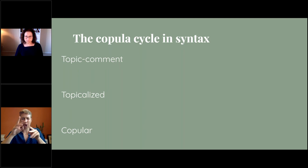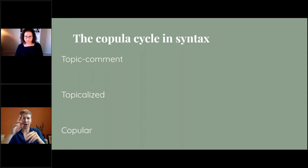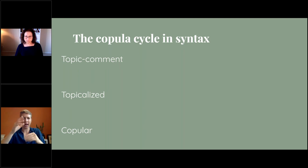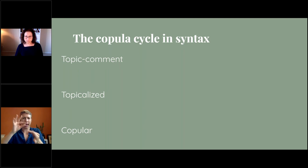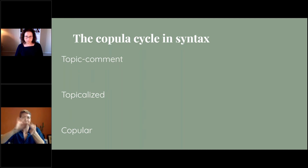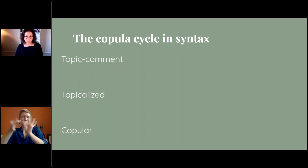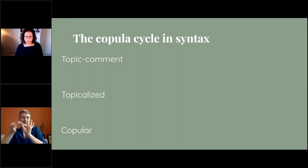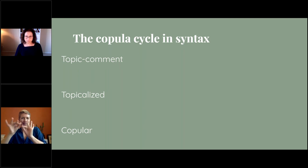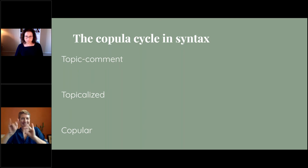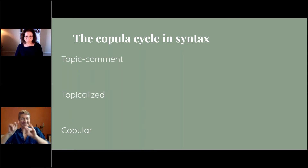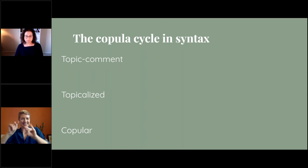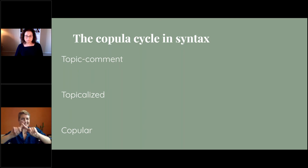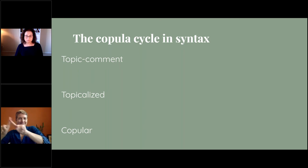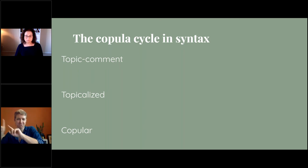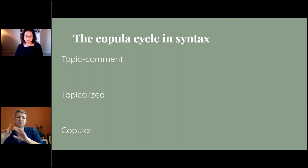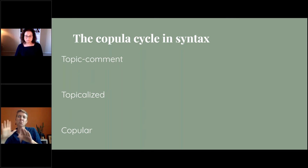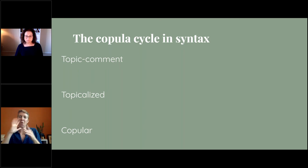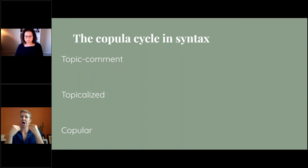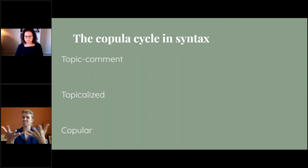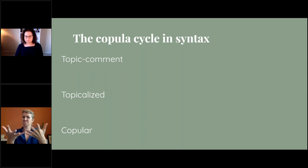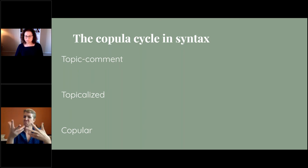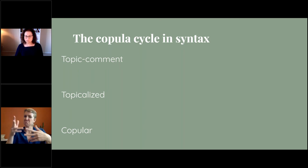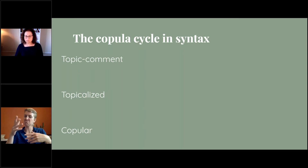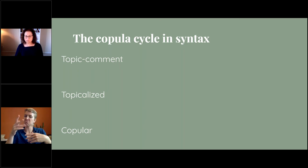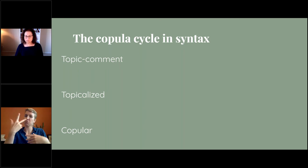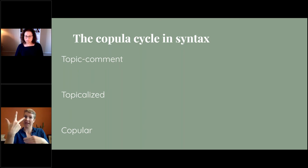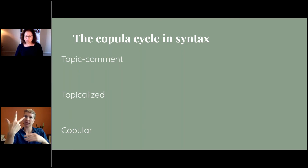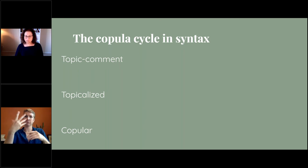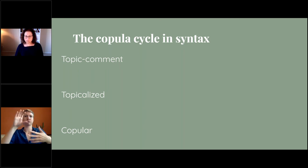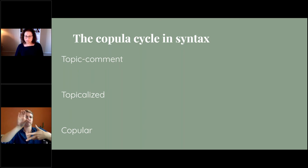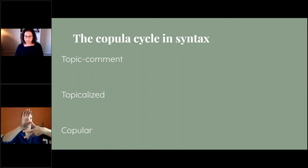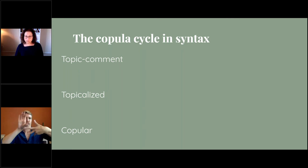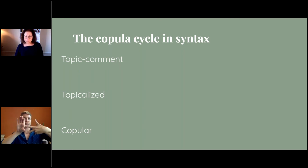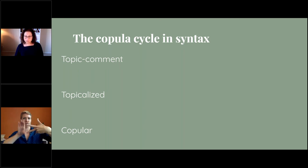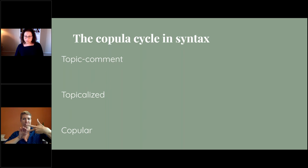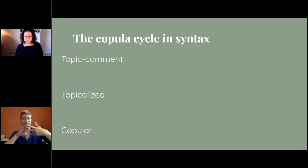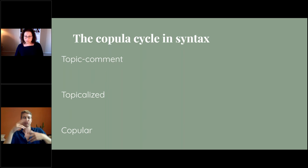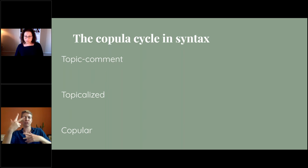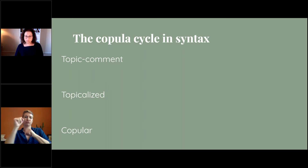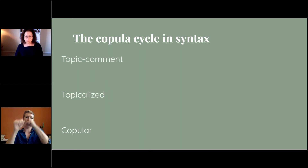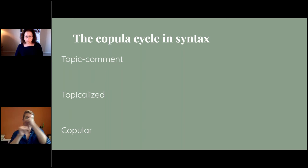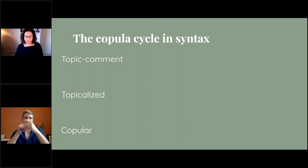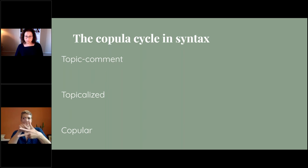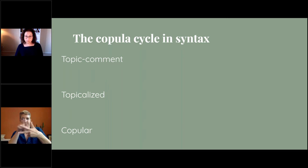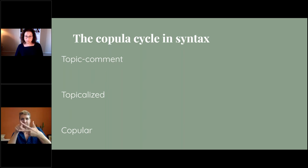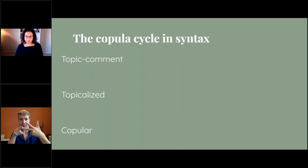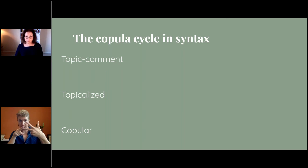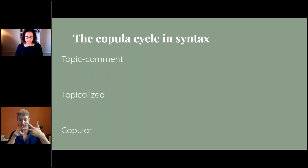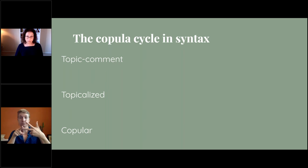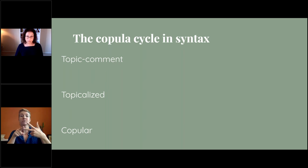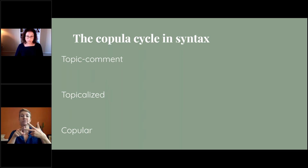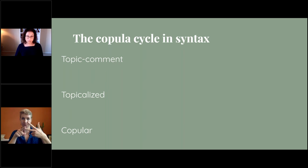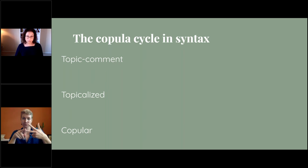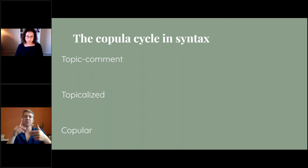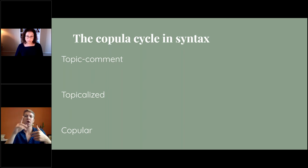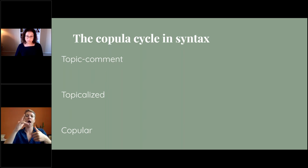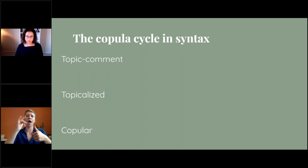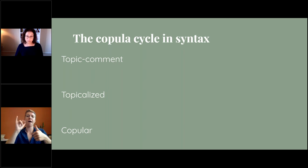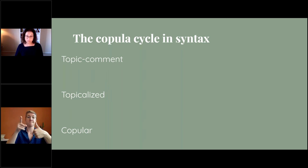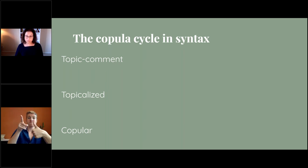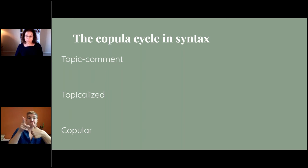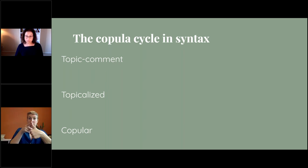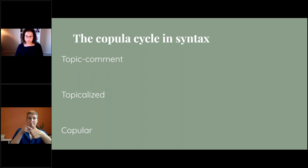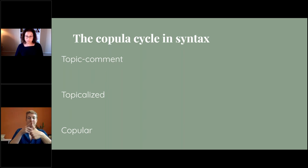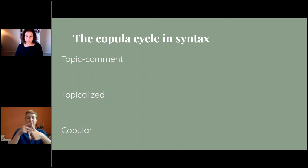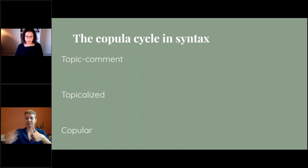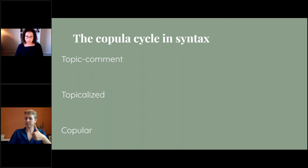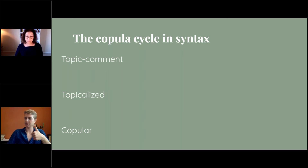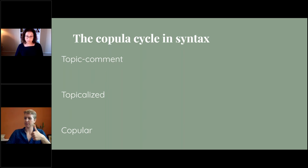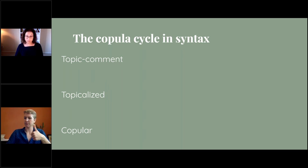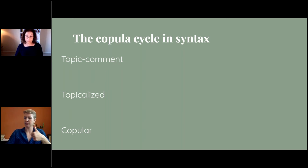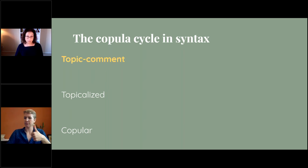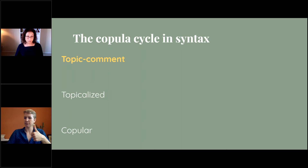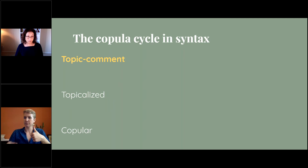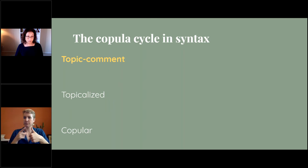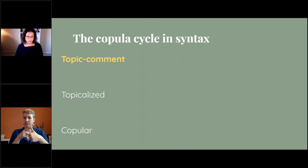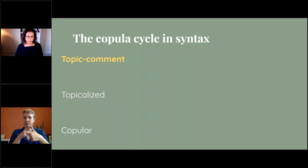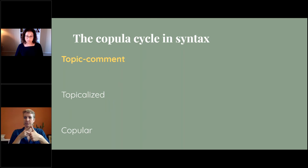This drives people to interpret things slightly differently. Let’s look specifically at three different structures first.